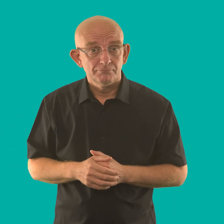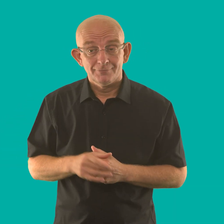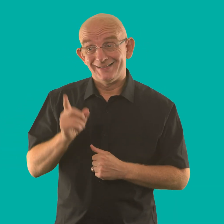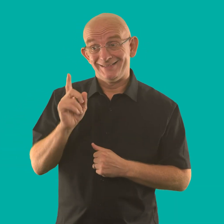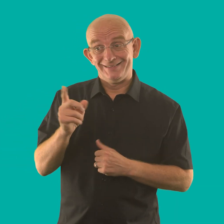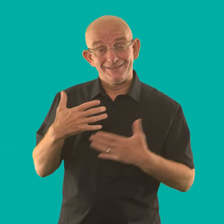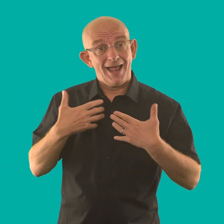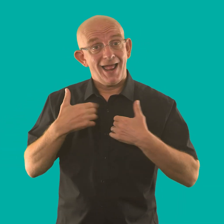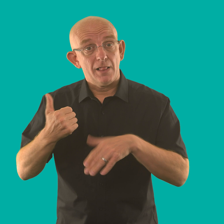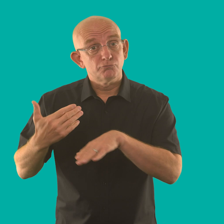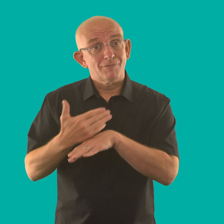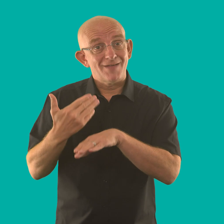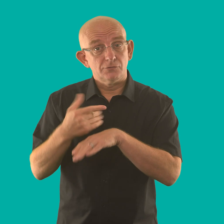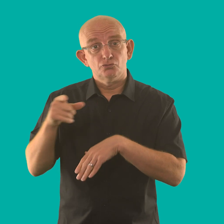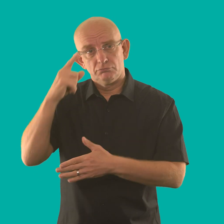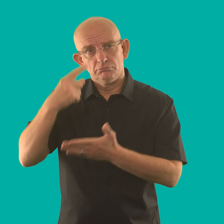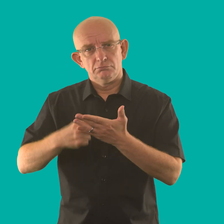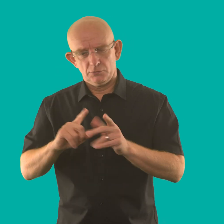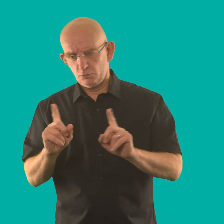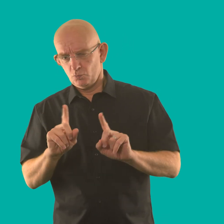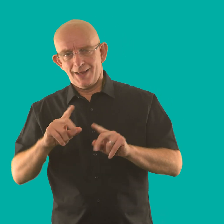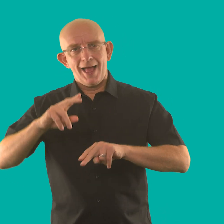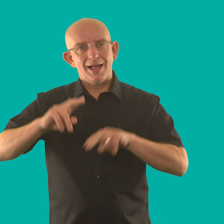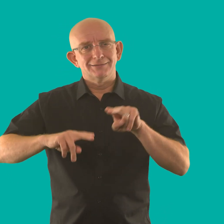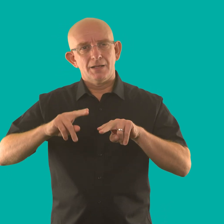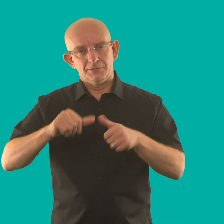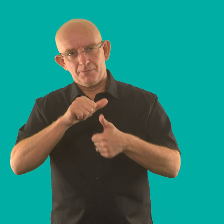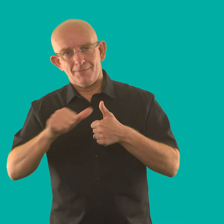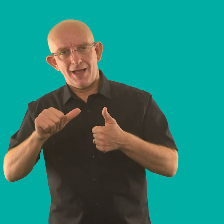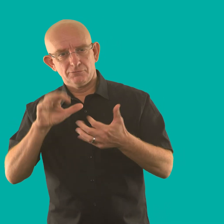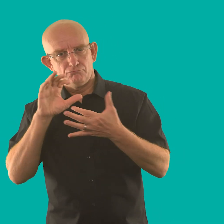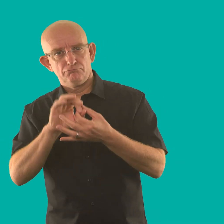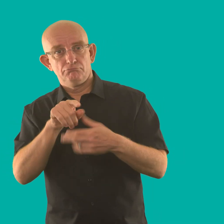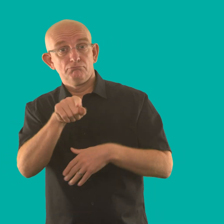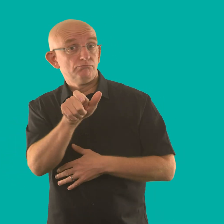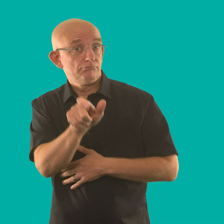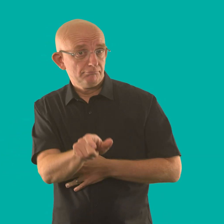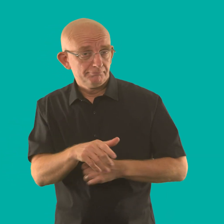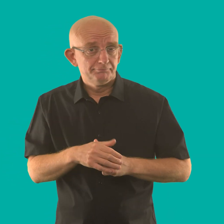They decide what kind of assessment is best for you.